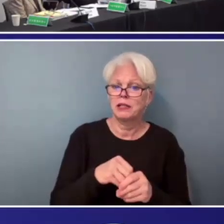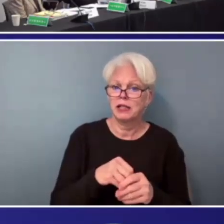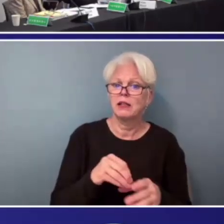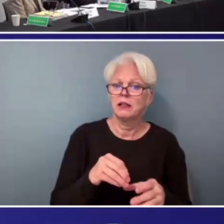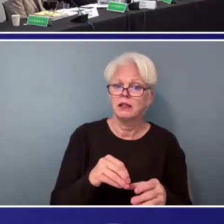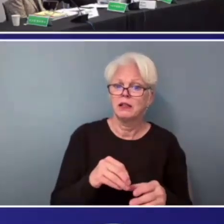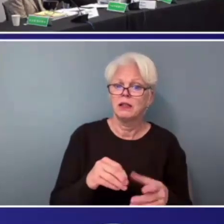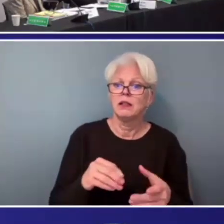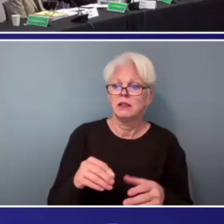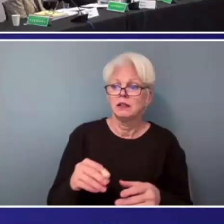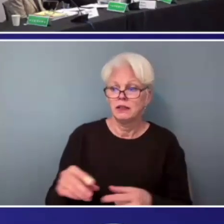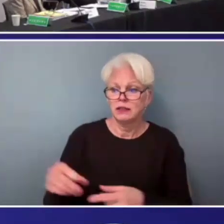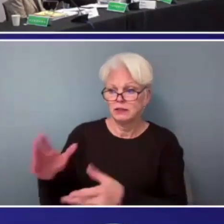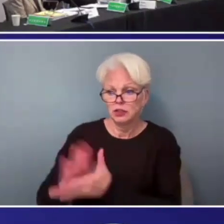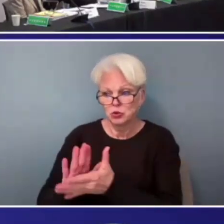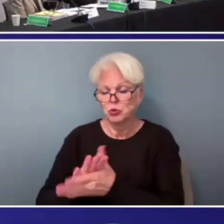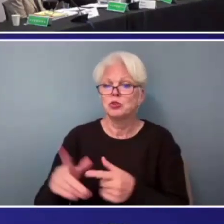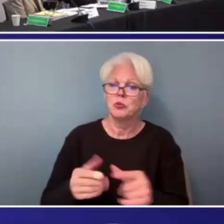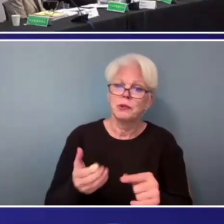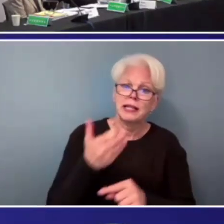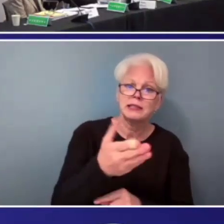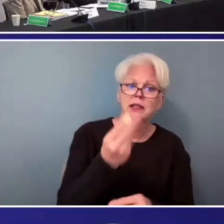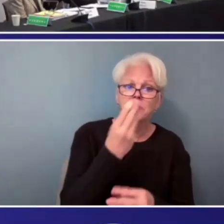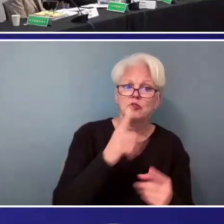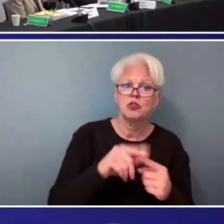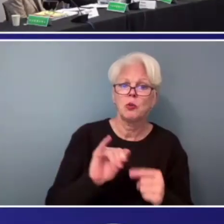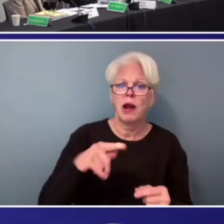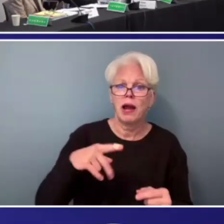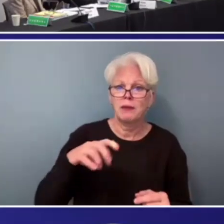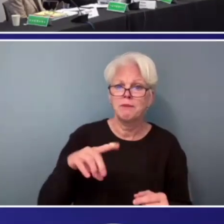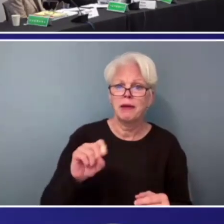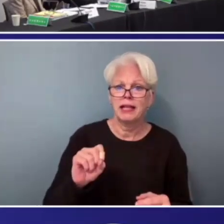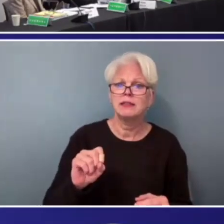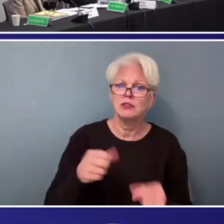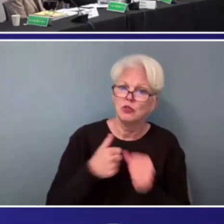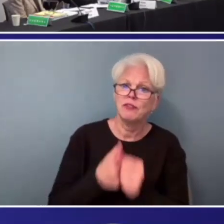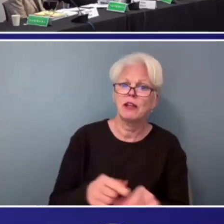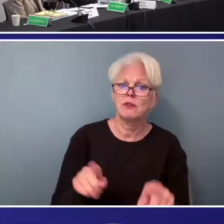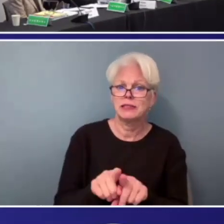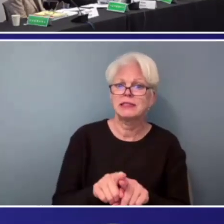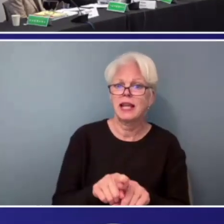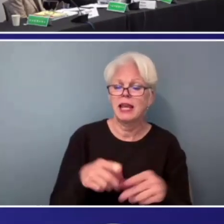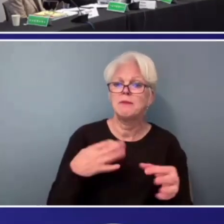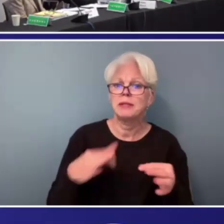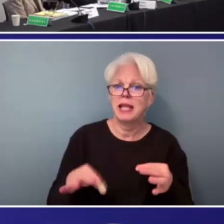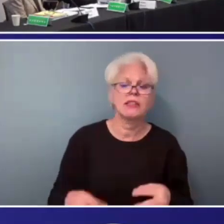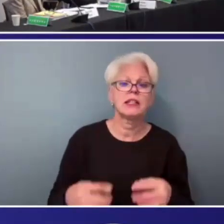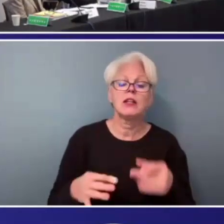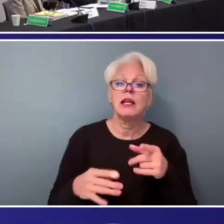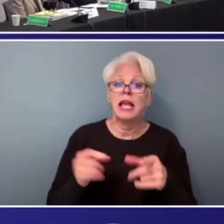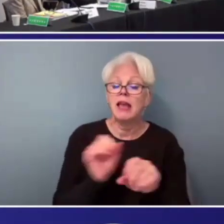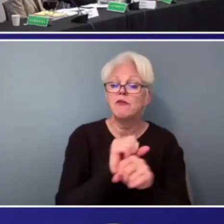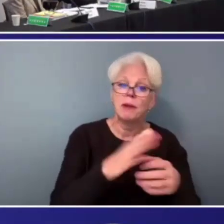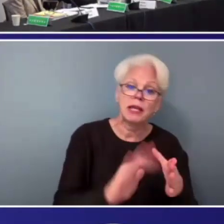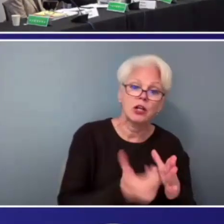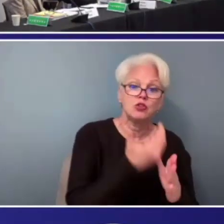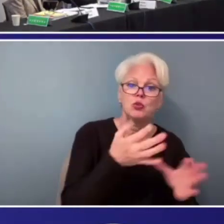when they submit information to IPEDS to all be working off the same definition. If you, if you, if you create a new definition here, but then you keep a